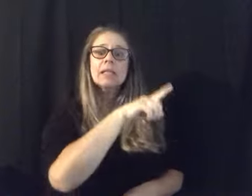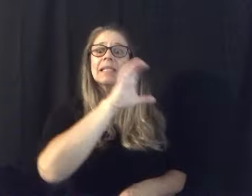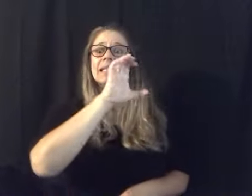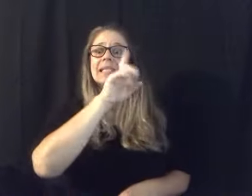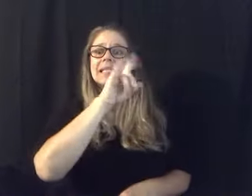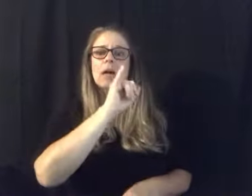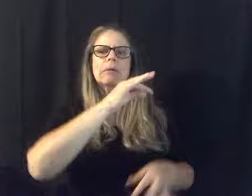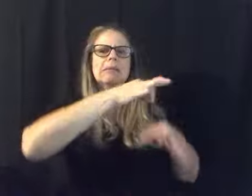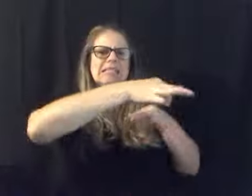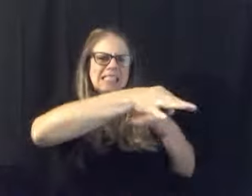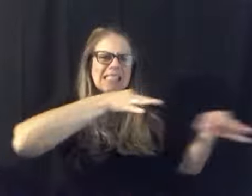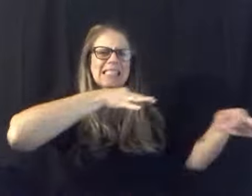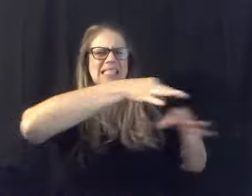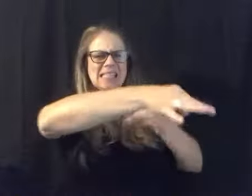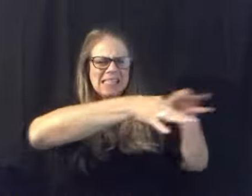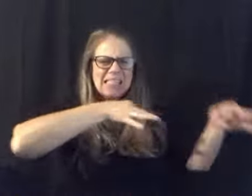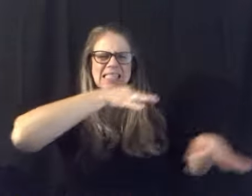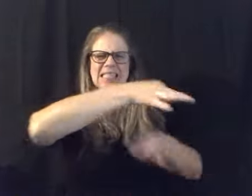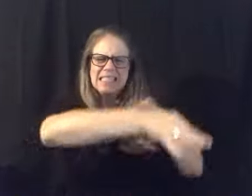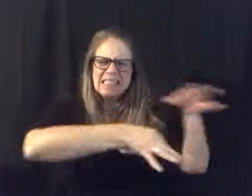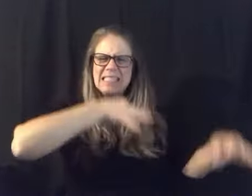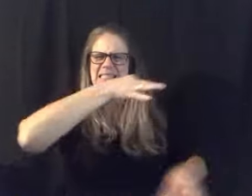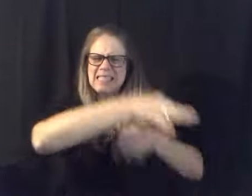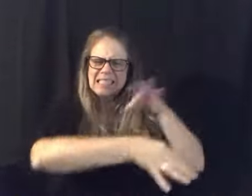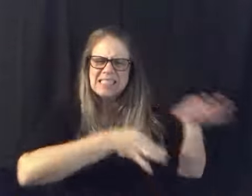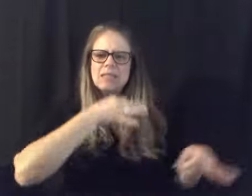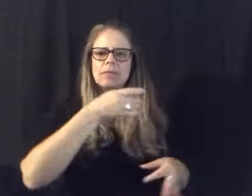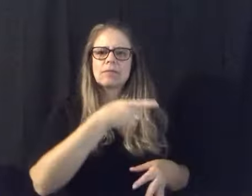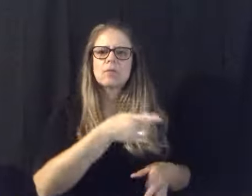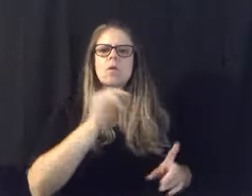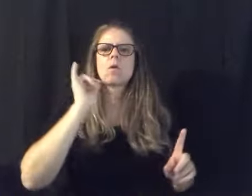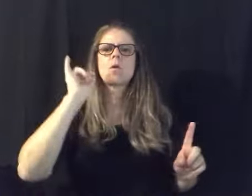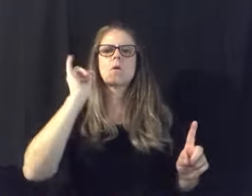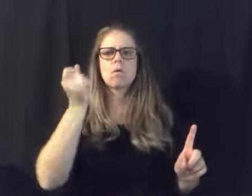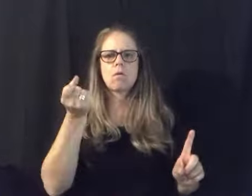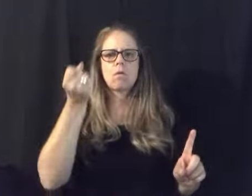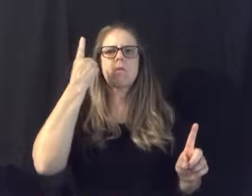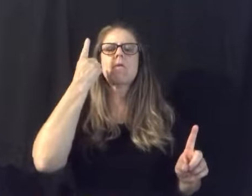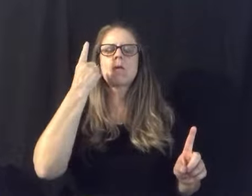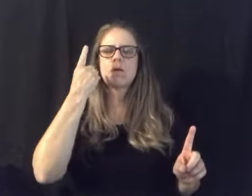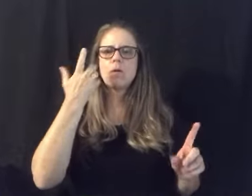and the CDI would expand on the details so the Deaf child fully understands what is being discussed.